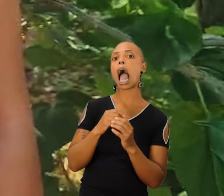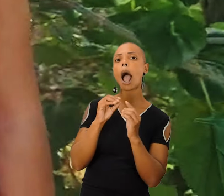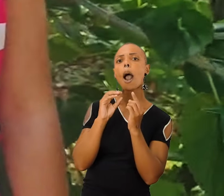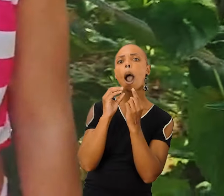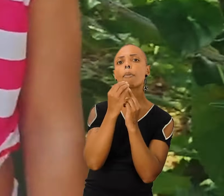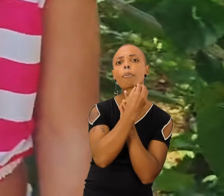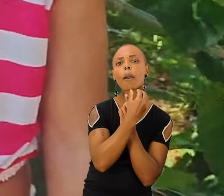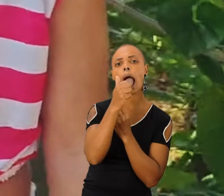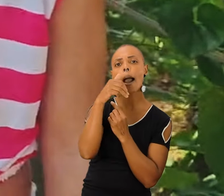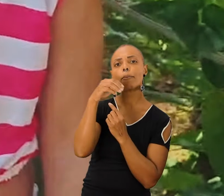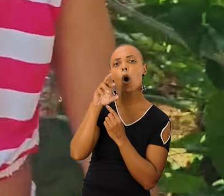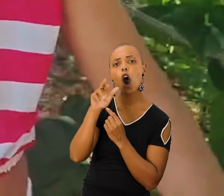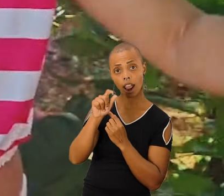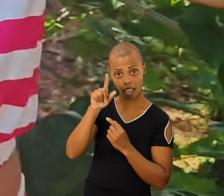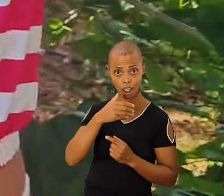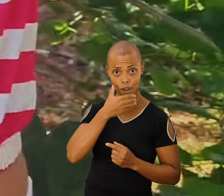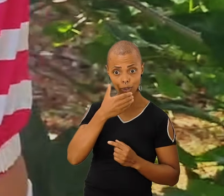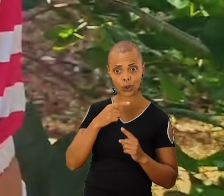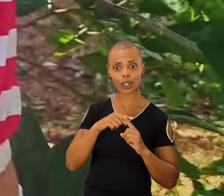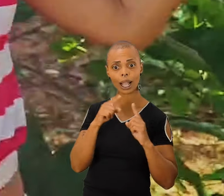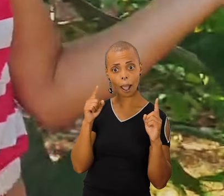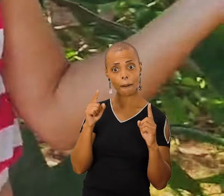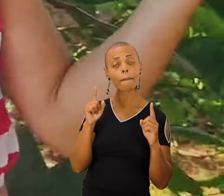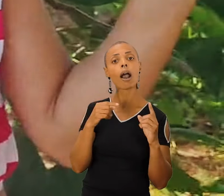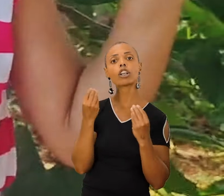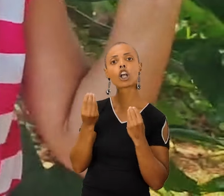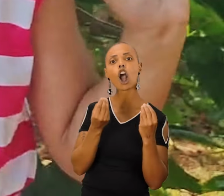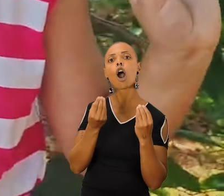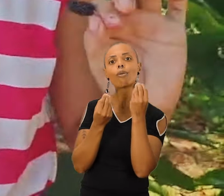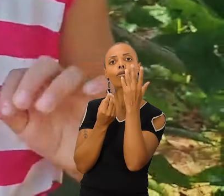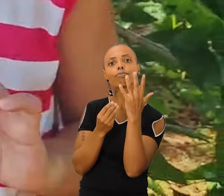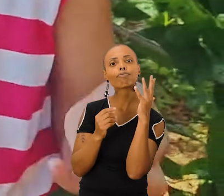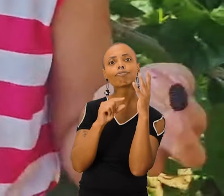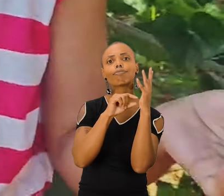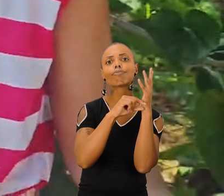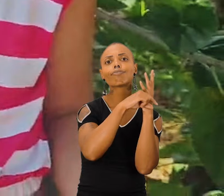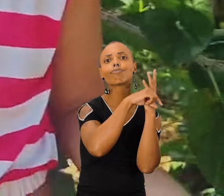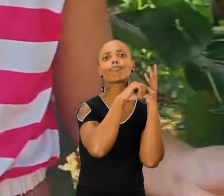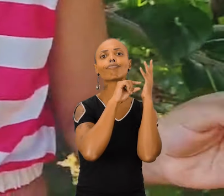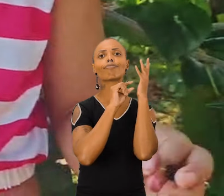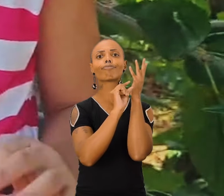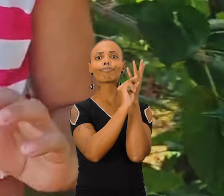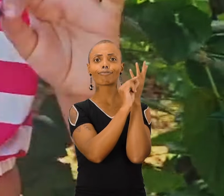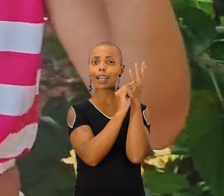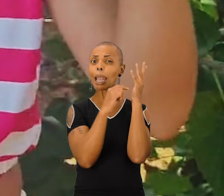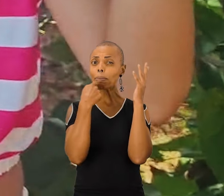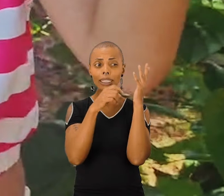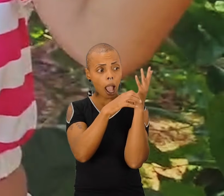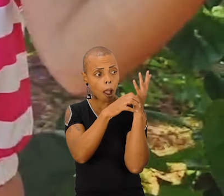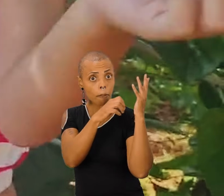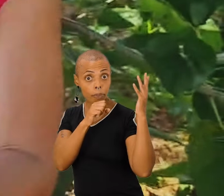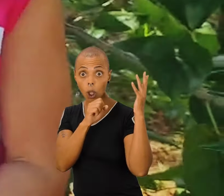[Girl] The blackberry is a fruit, but it grows on a tree, like this one. And it can only be harvested